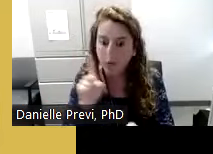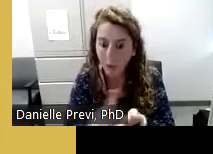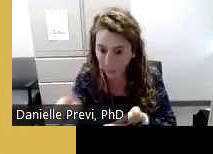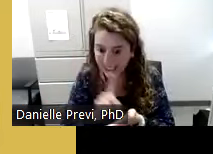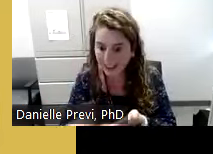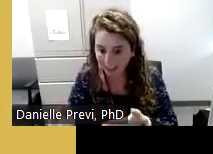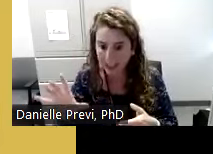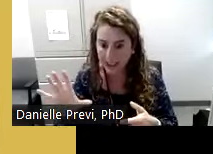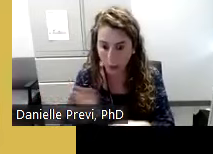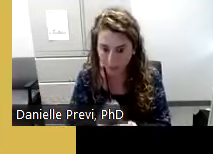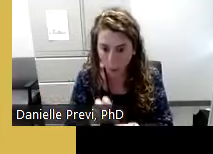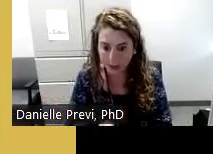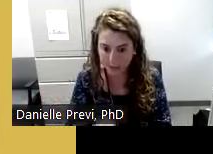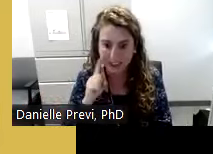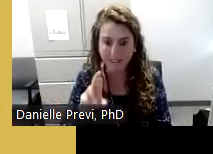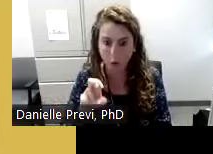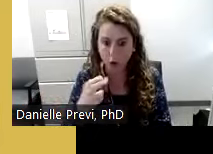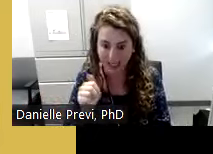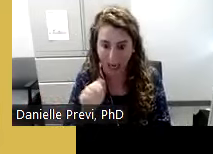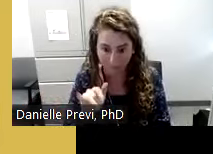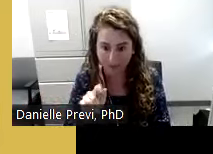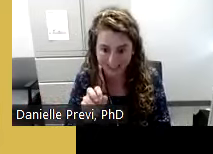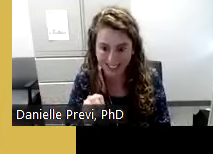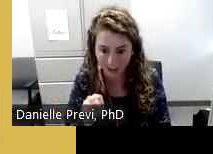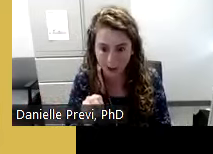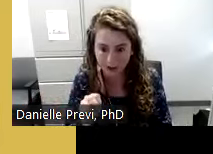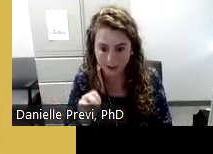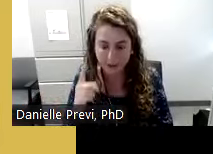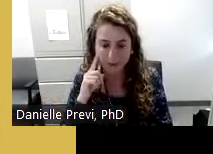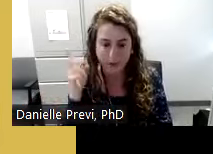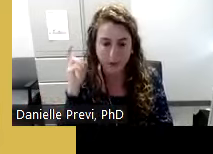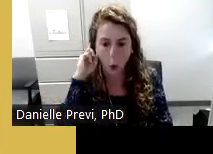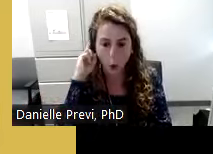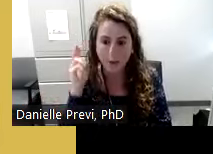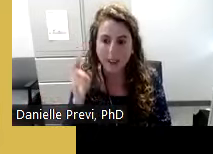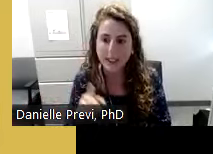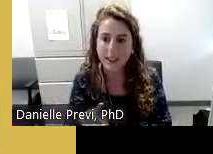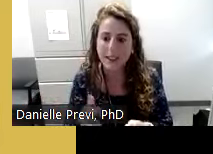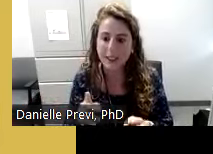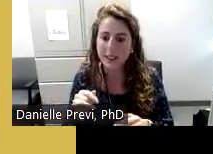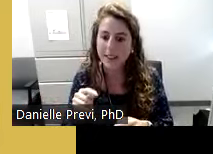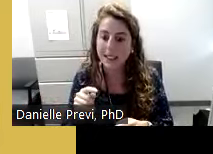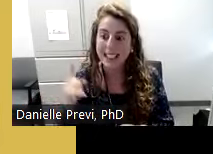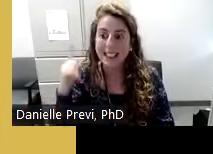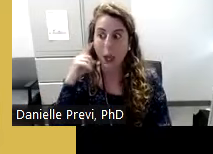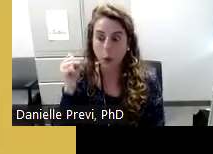the families need to come weekly for appointments for essentially auditory rehabilitation using